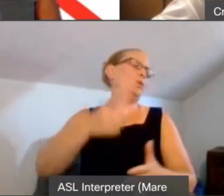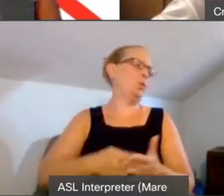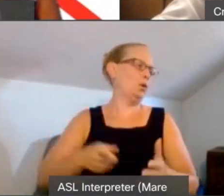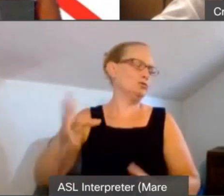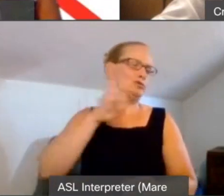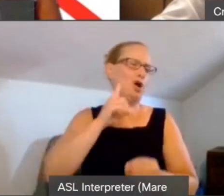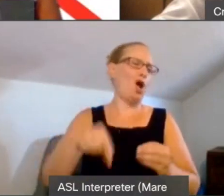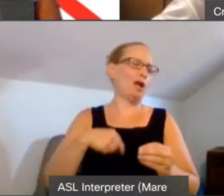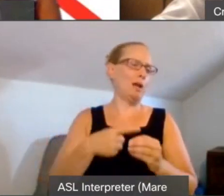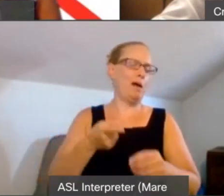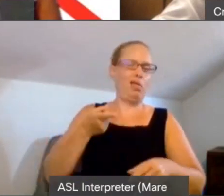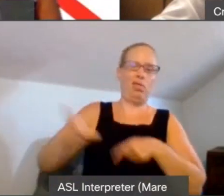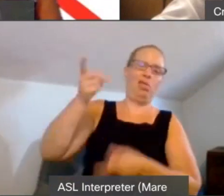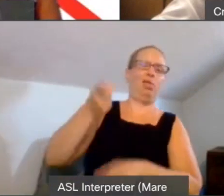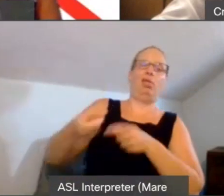calling them pill mills and incompetent,